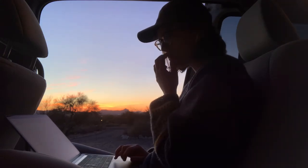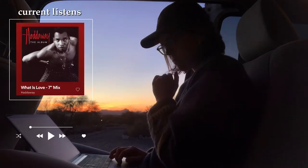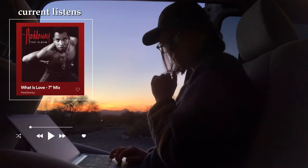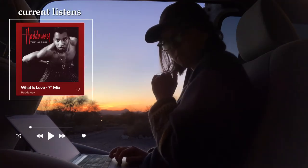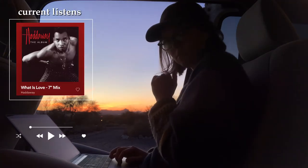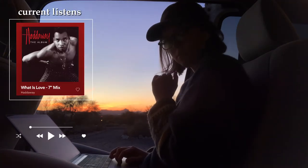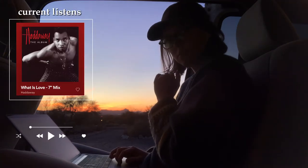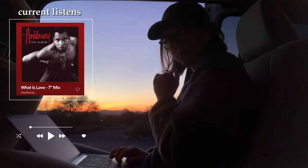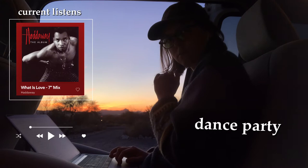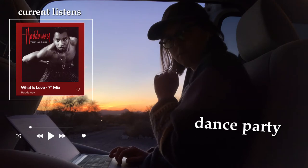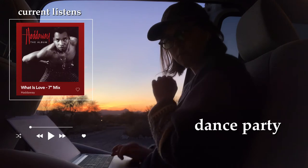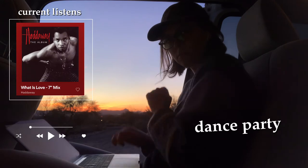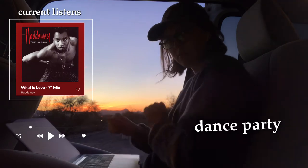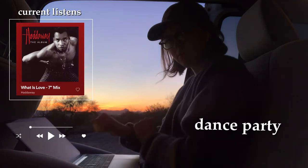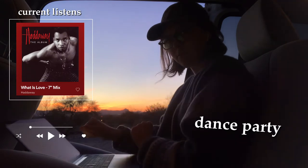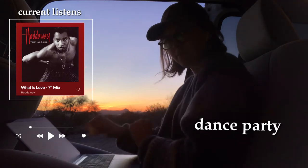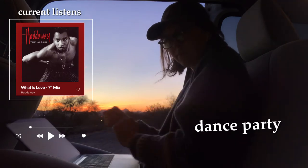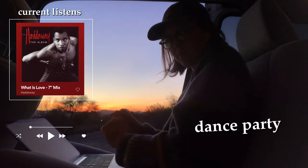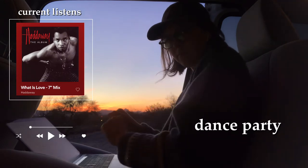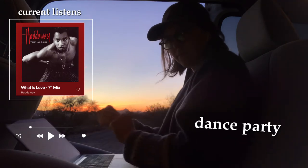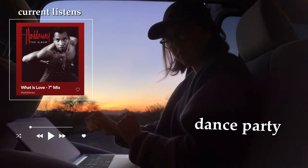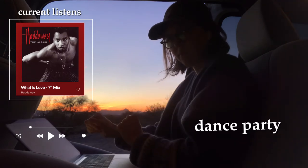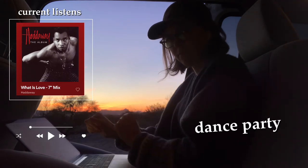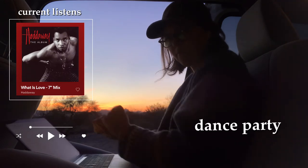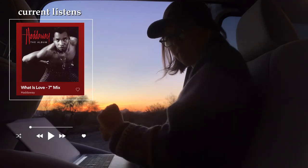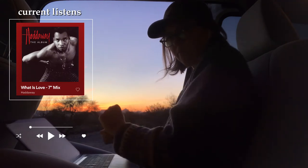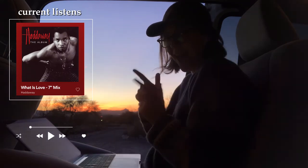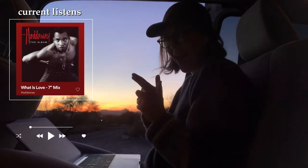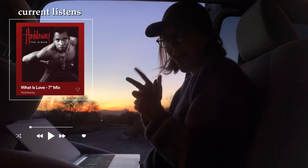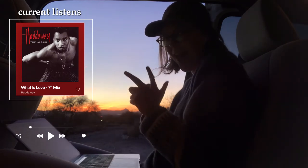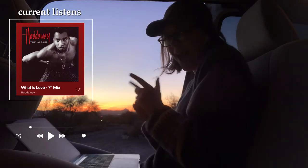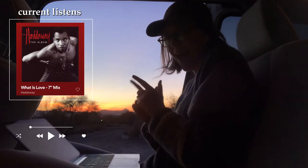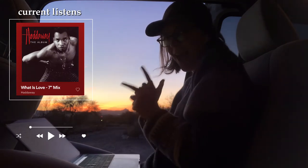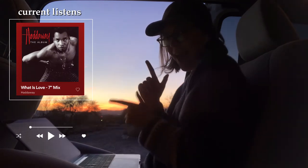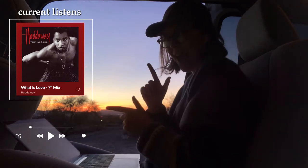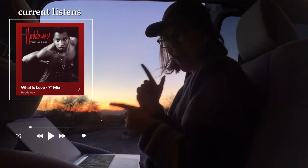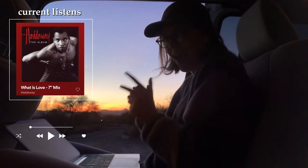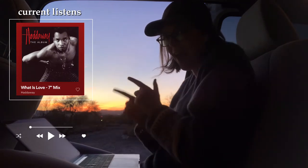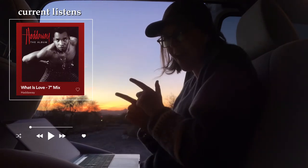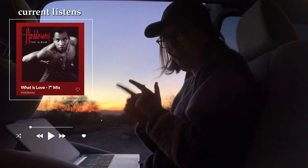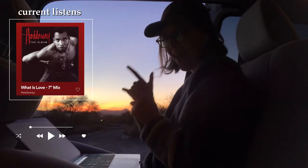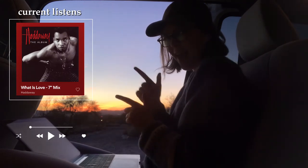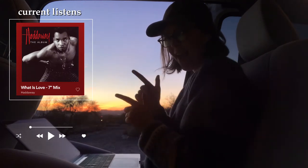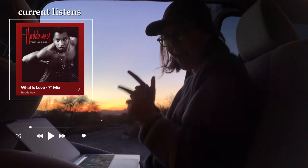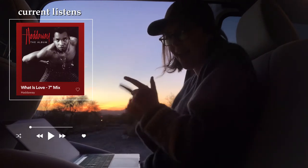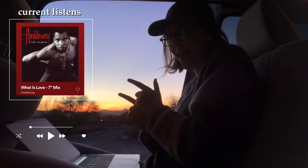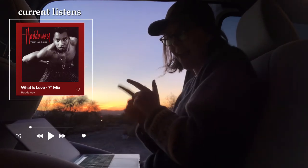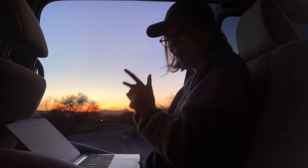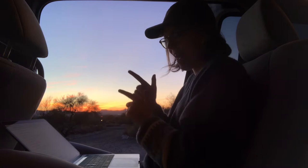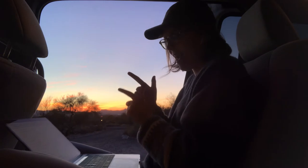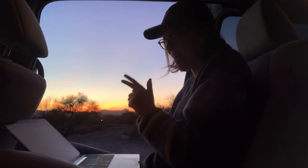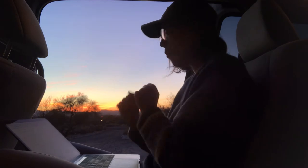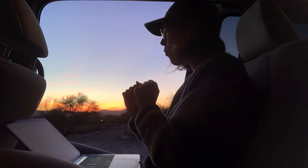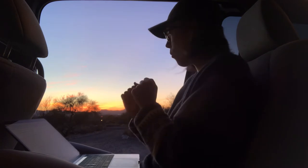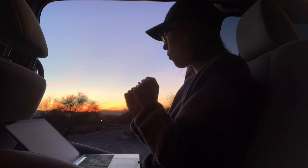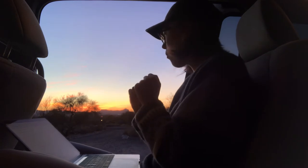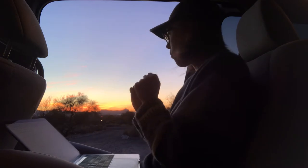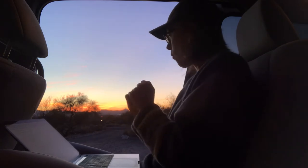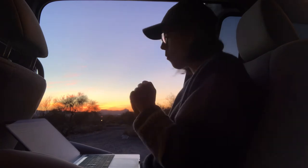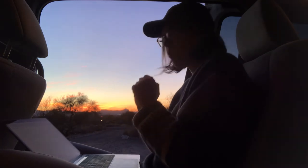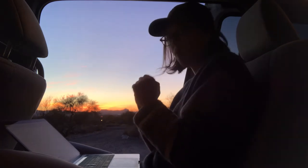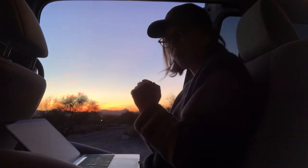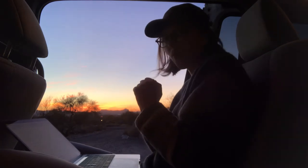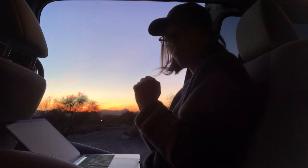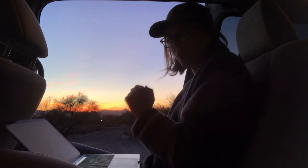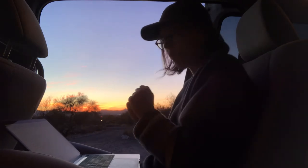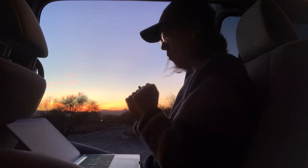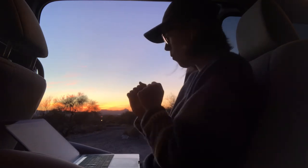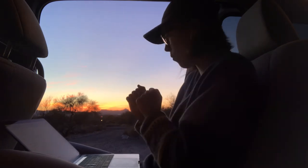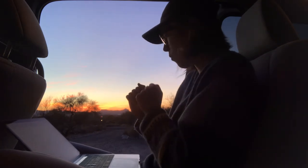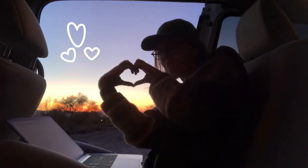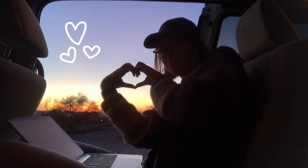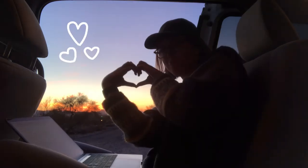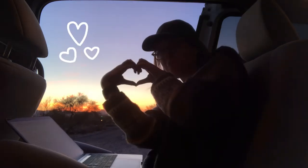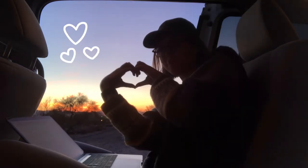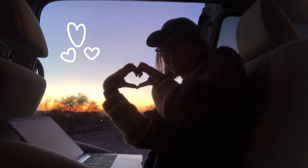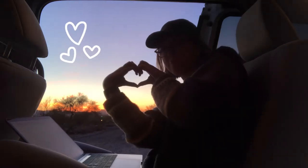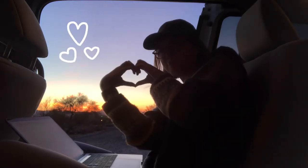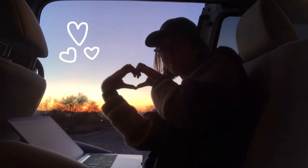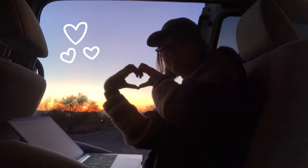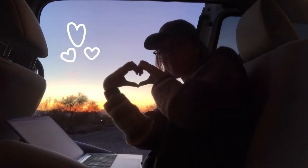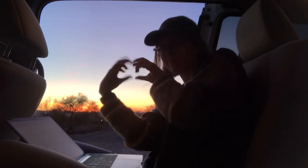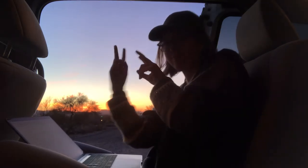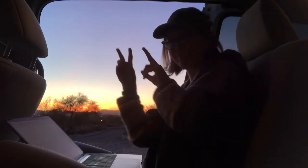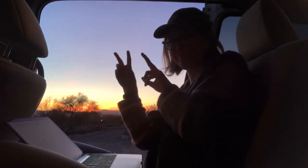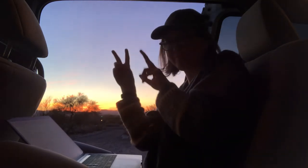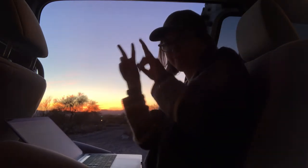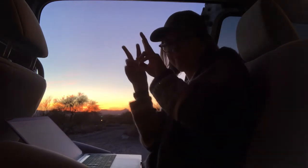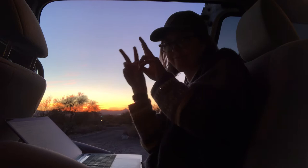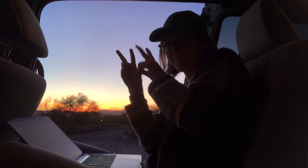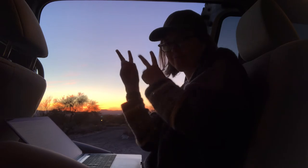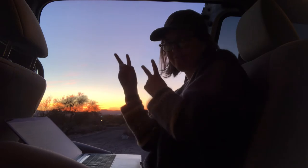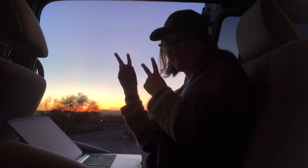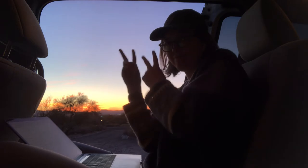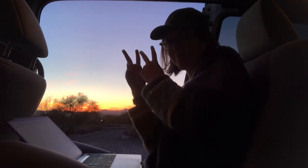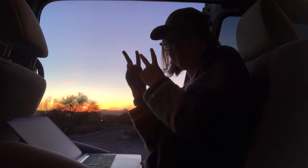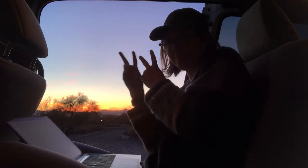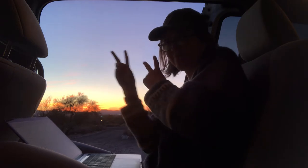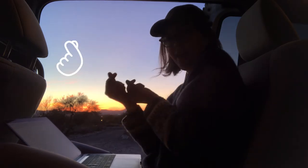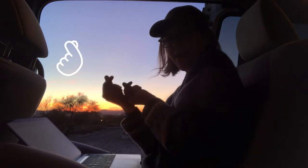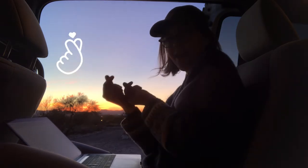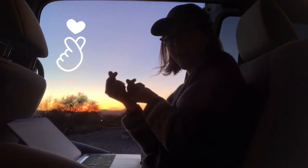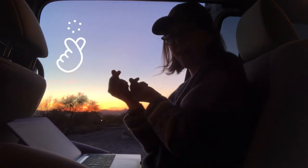dry okay going back inside and i'm kind of cold